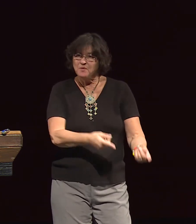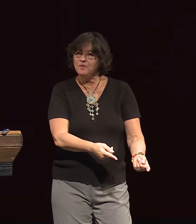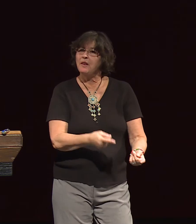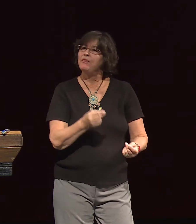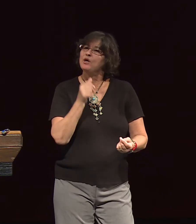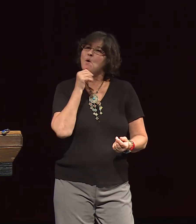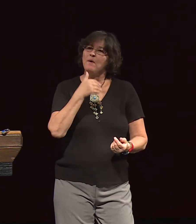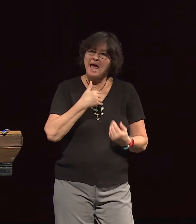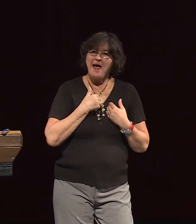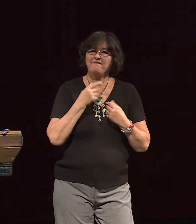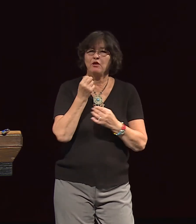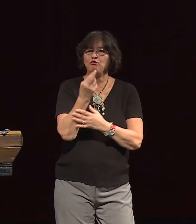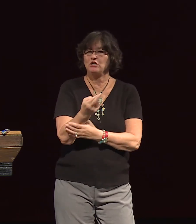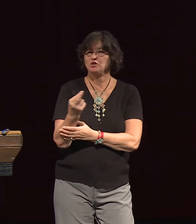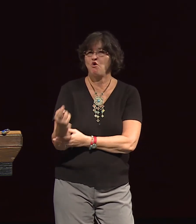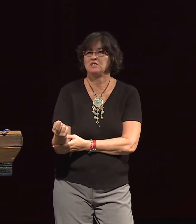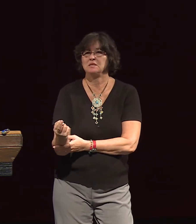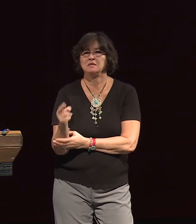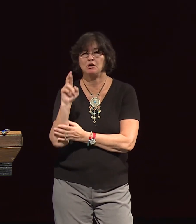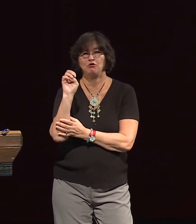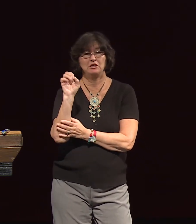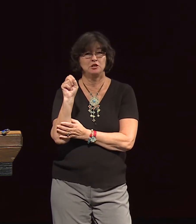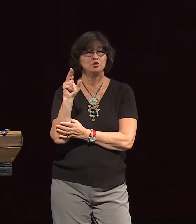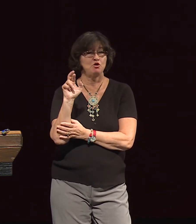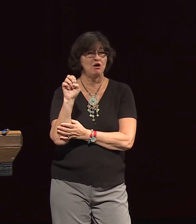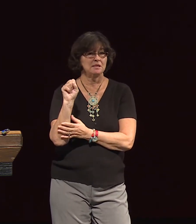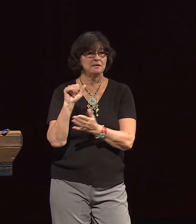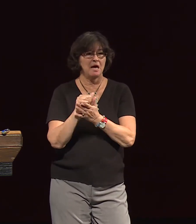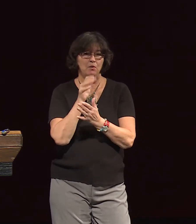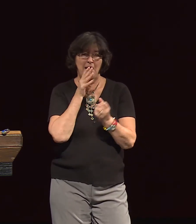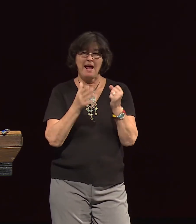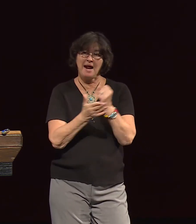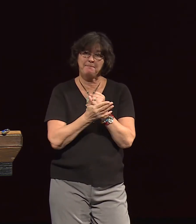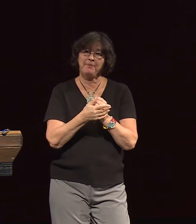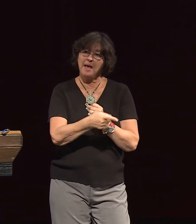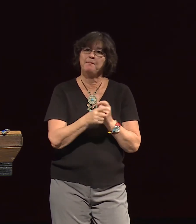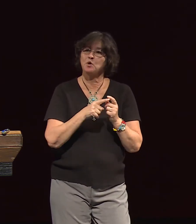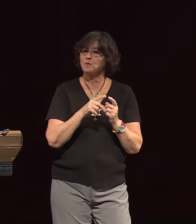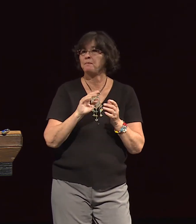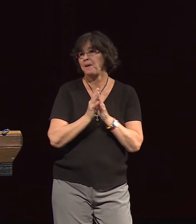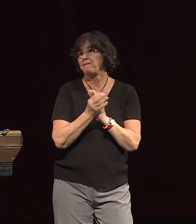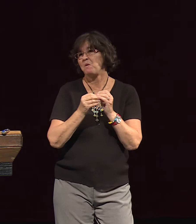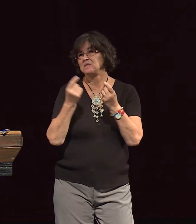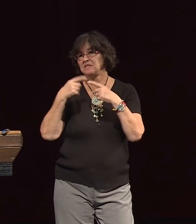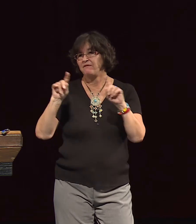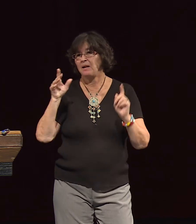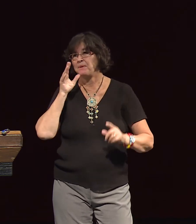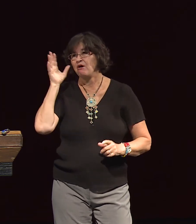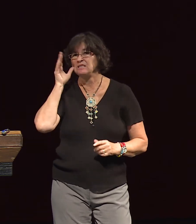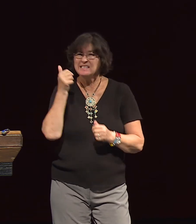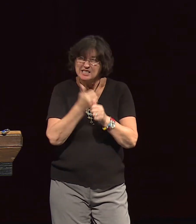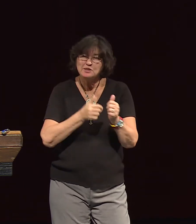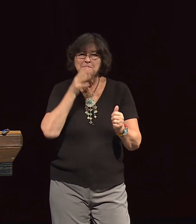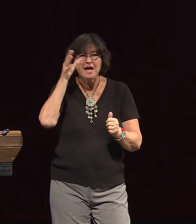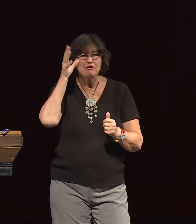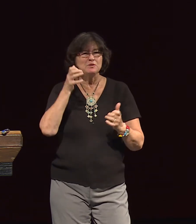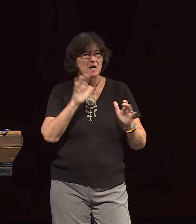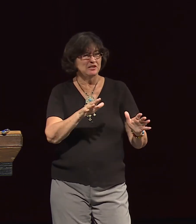And they're not provided the resources that would help them to be more successful parents.